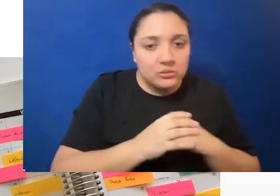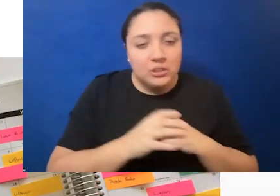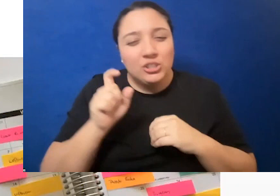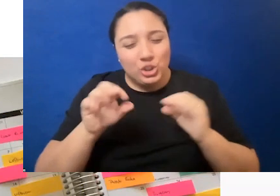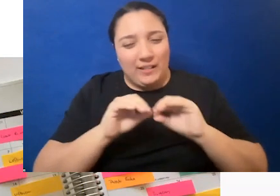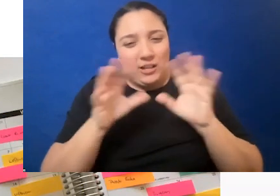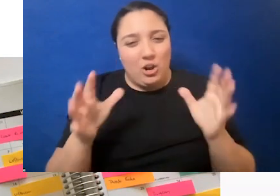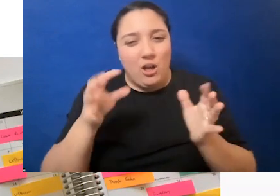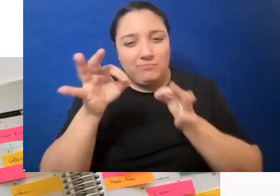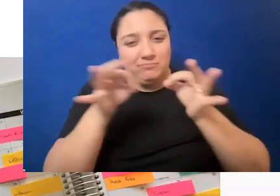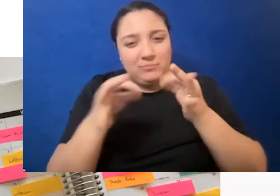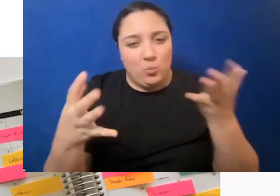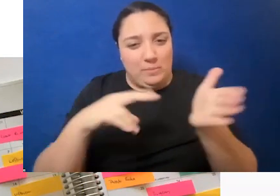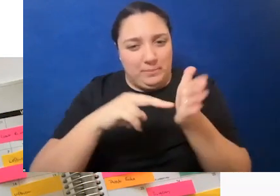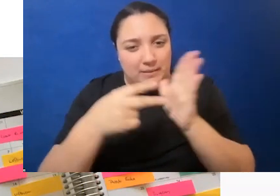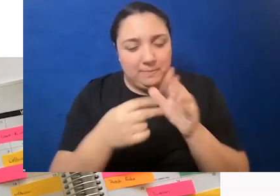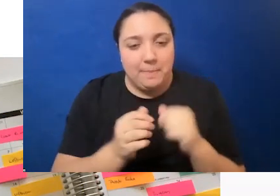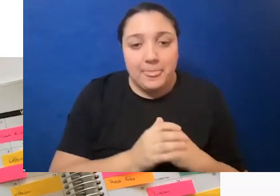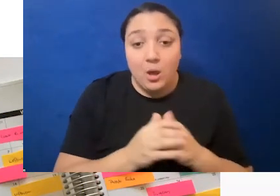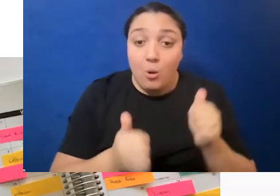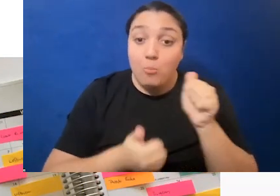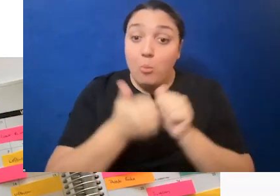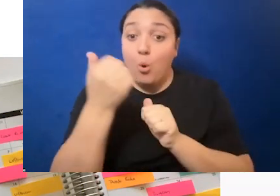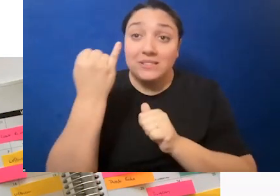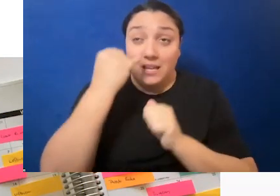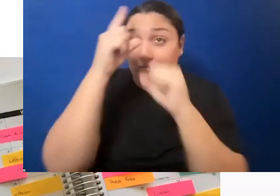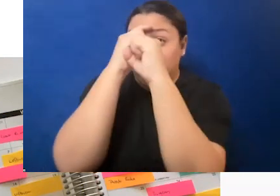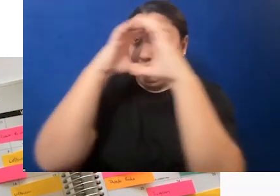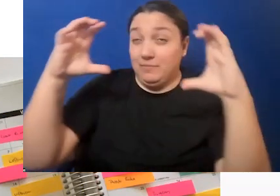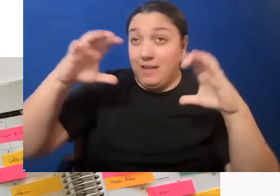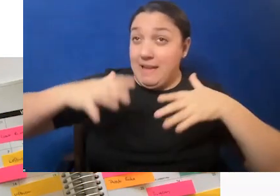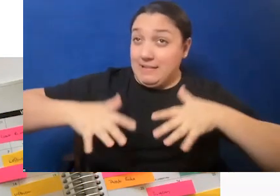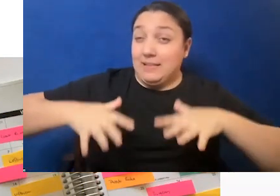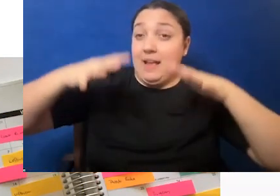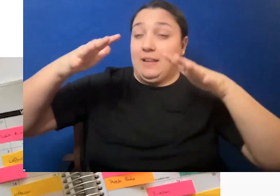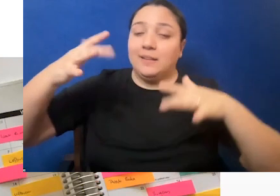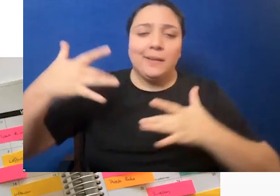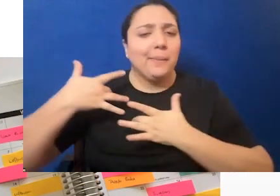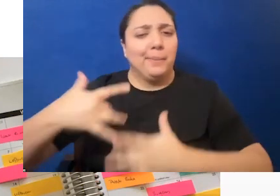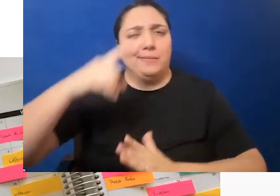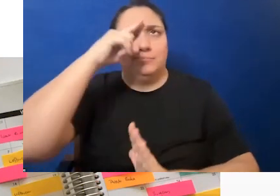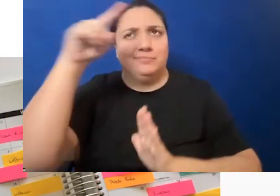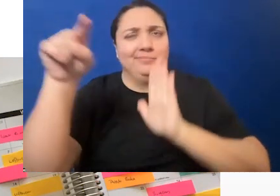LET'S CLEAR UP WHAT IT IS. MOST OF US WHEN WE HEAR ANXIETY